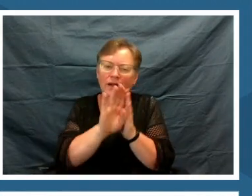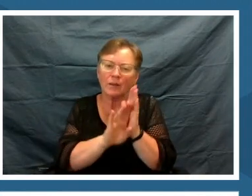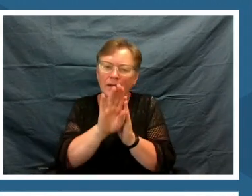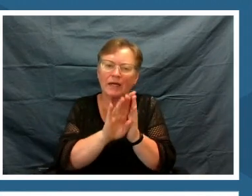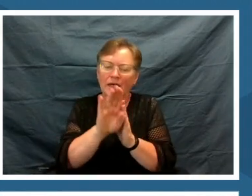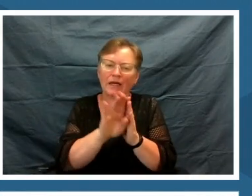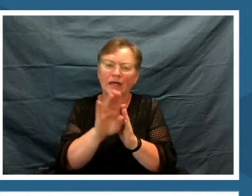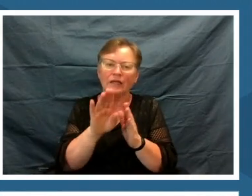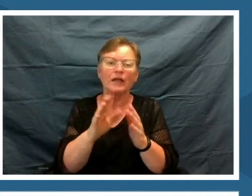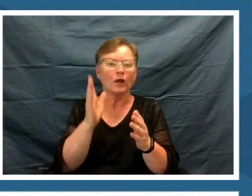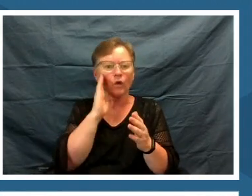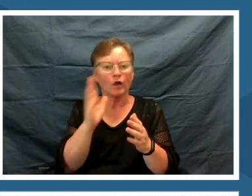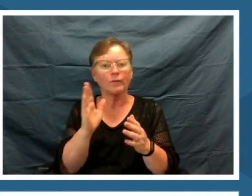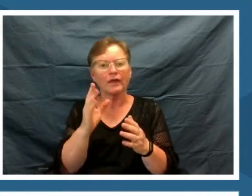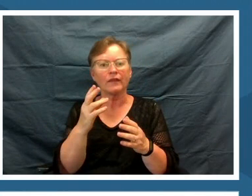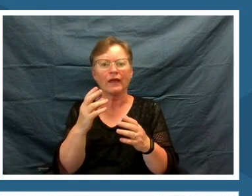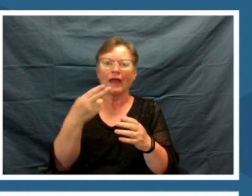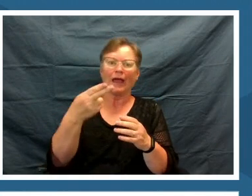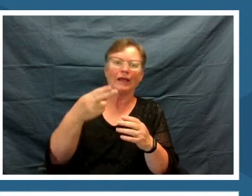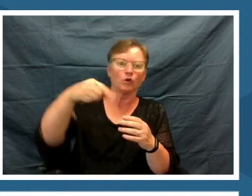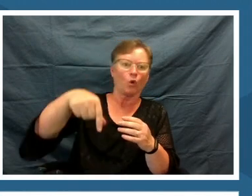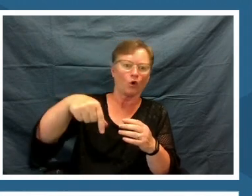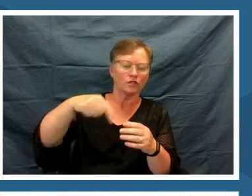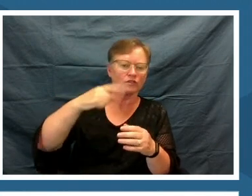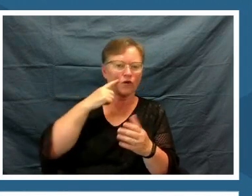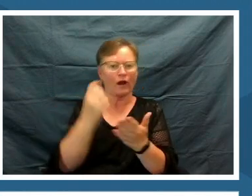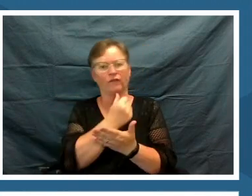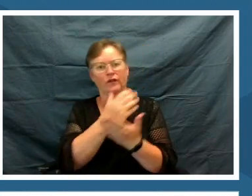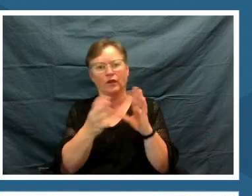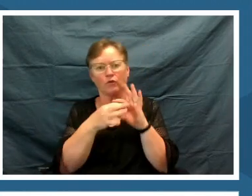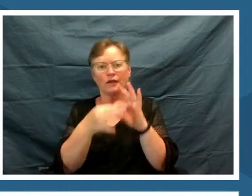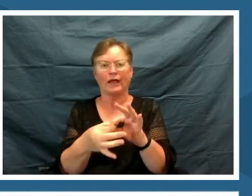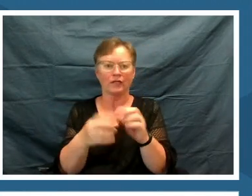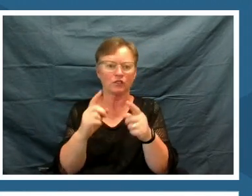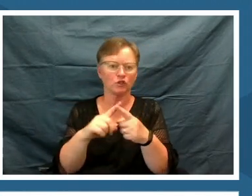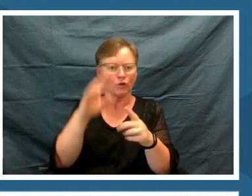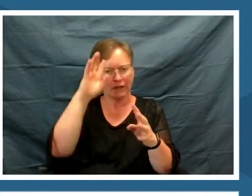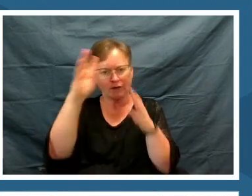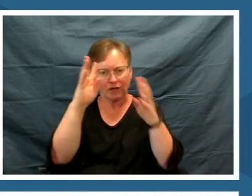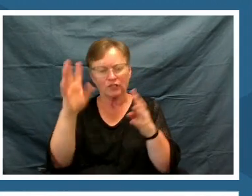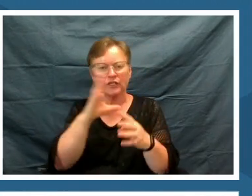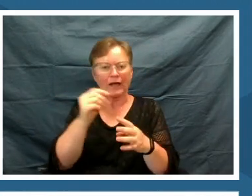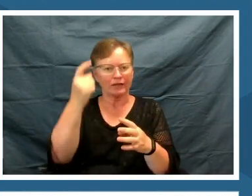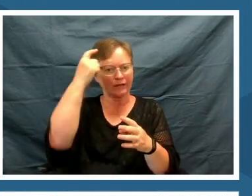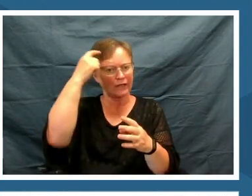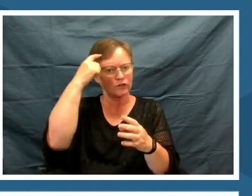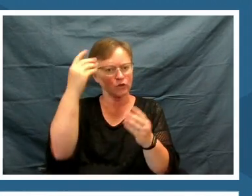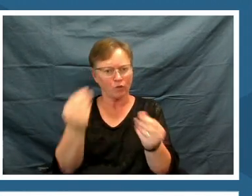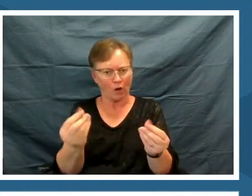for everything related to intellectual property and innovation you'll be able